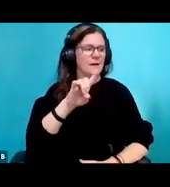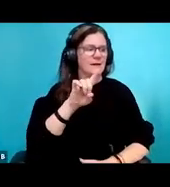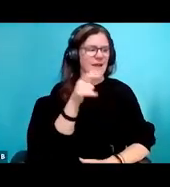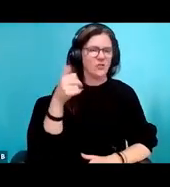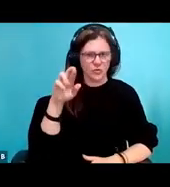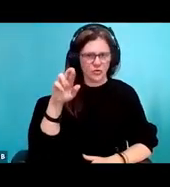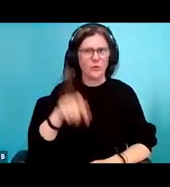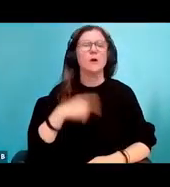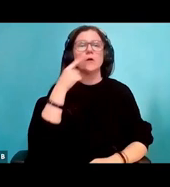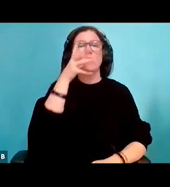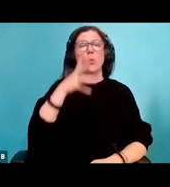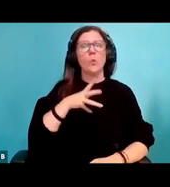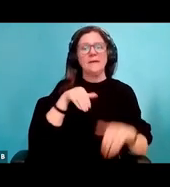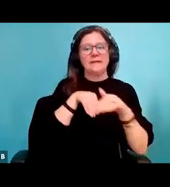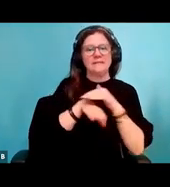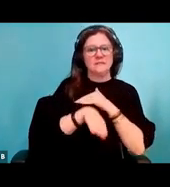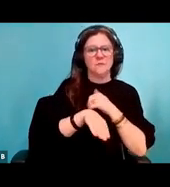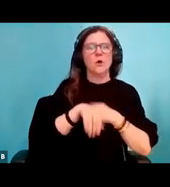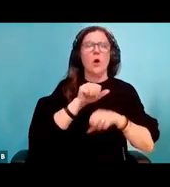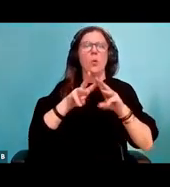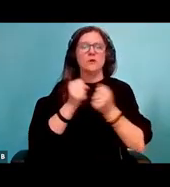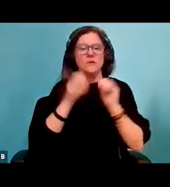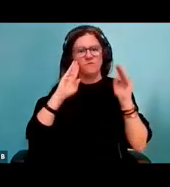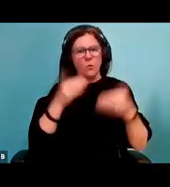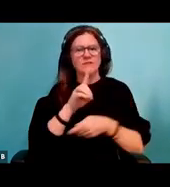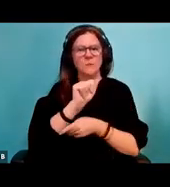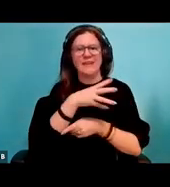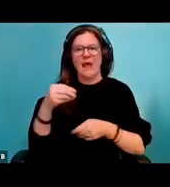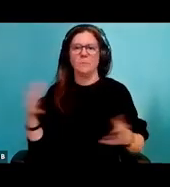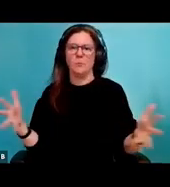Motherhood – A Workshop on Disability and Pregnancy. We are so thrilled to be able to